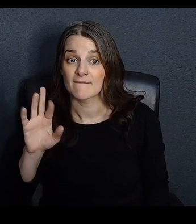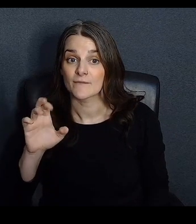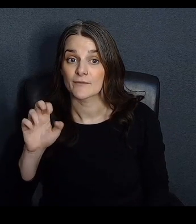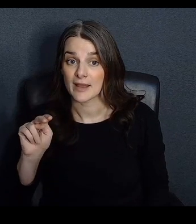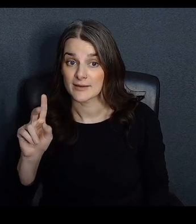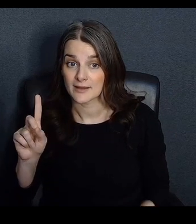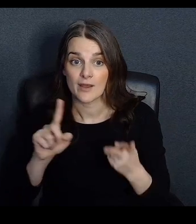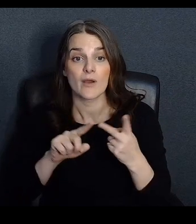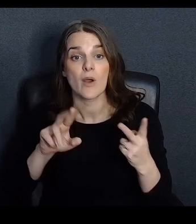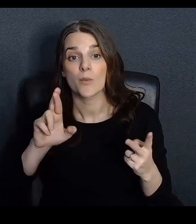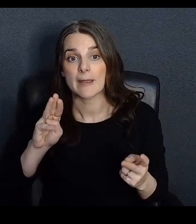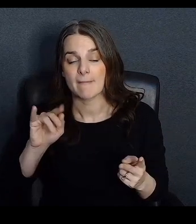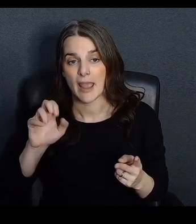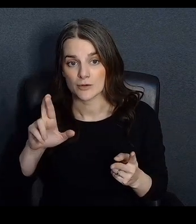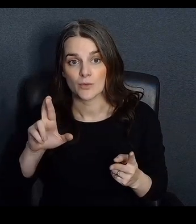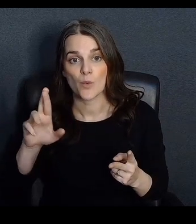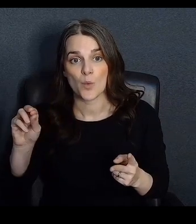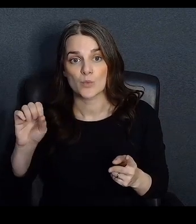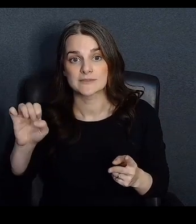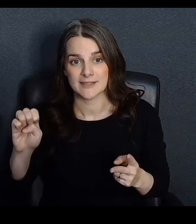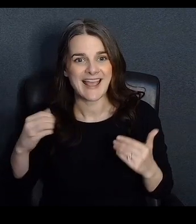Rosie that we have available to try from TechOWL's free lending library.